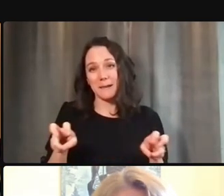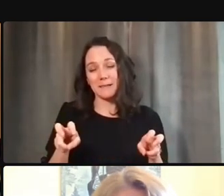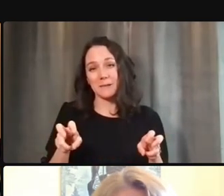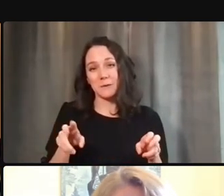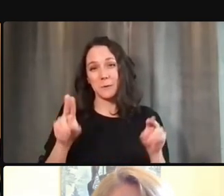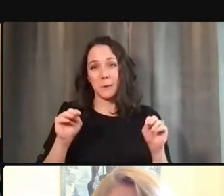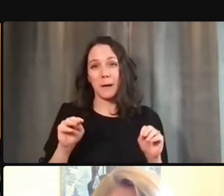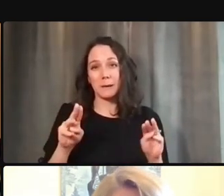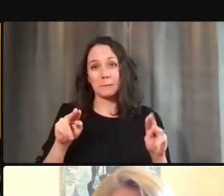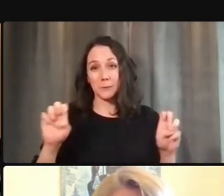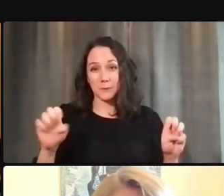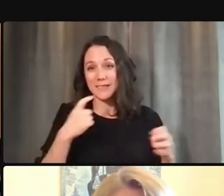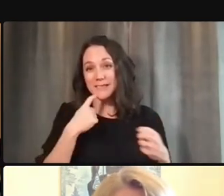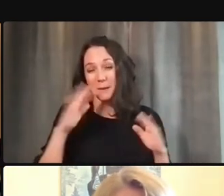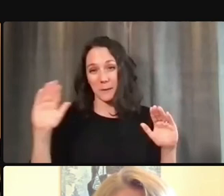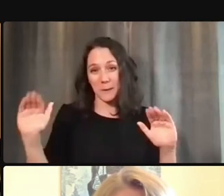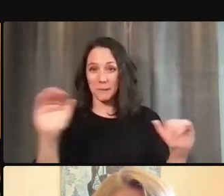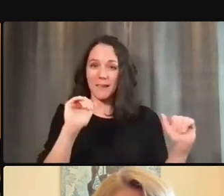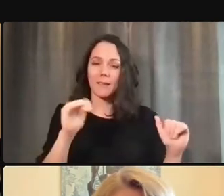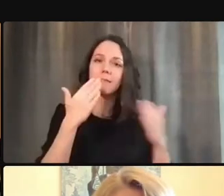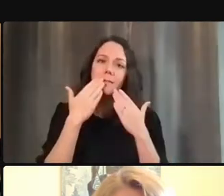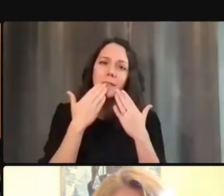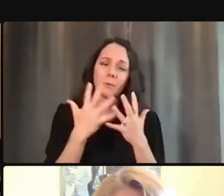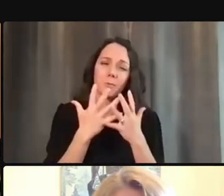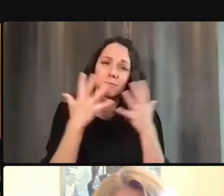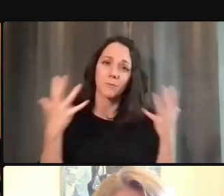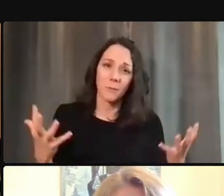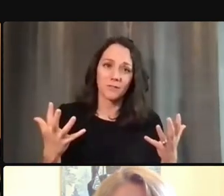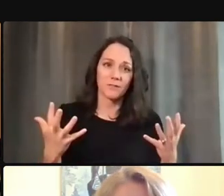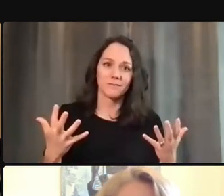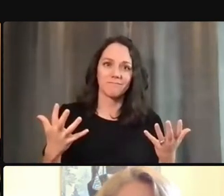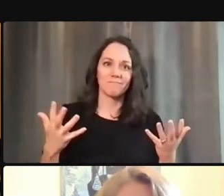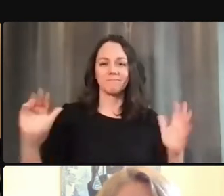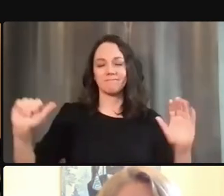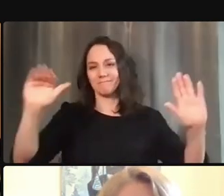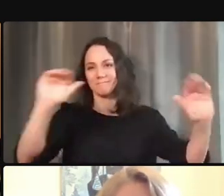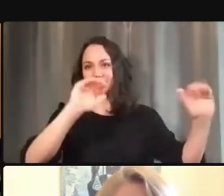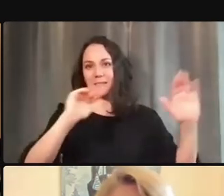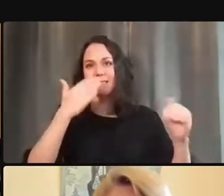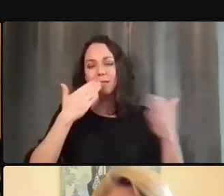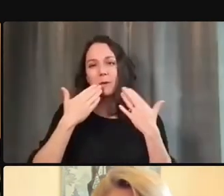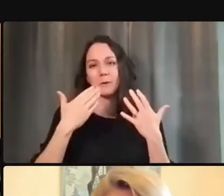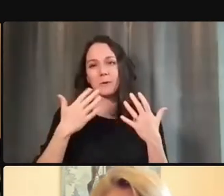Bye. But thank you all so much. Thank you. Thank you, everyone. Goodbye, everybody. Bye.